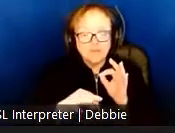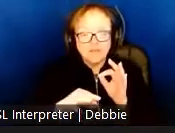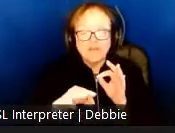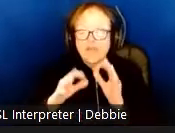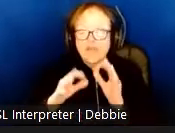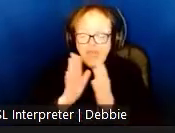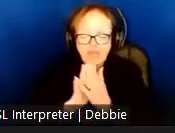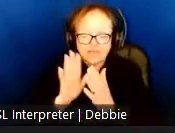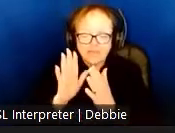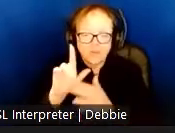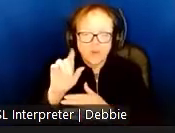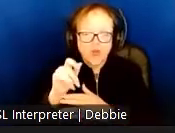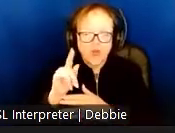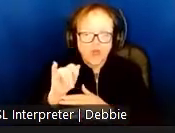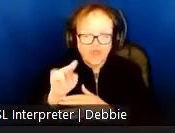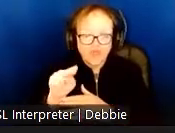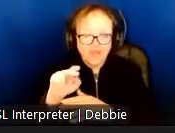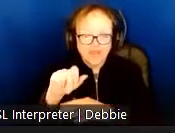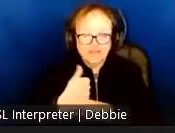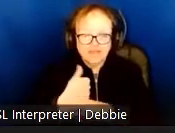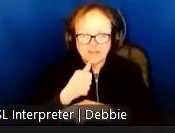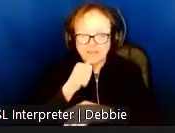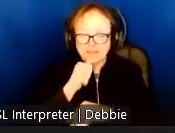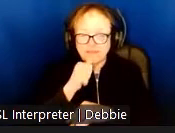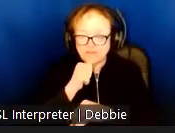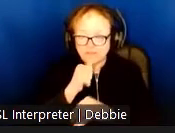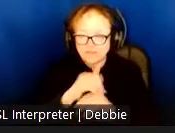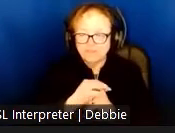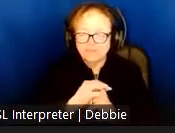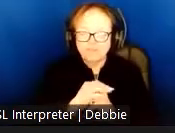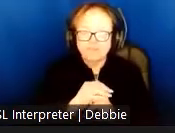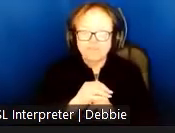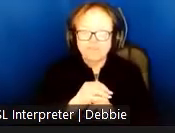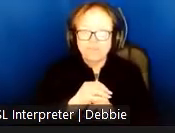password. The link in the email will take you back to the SmartSimple website where